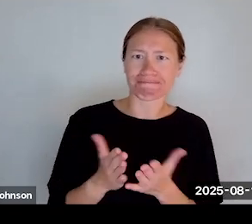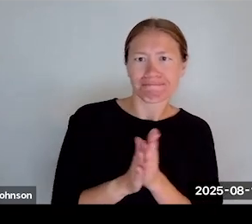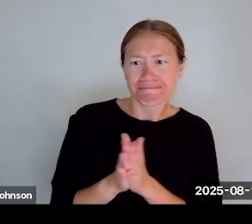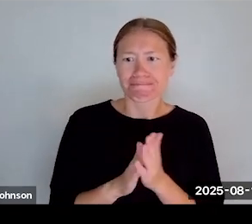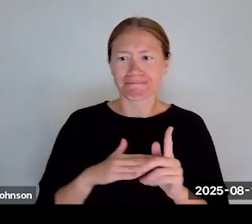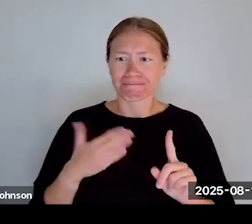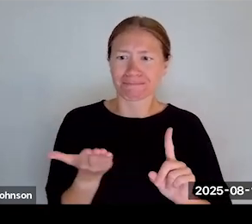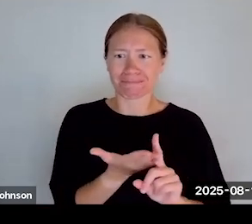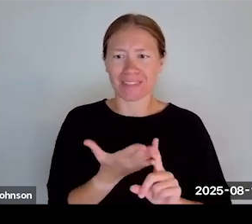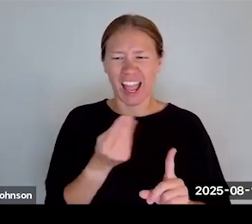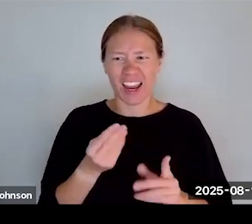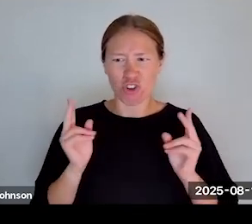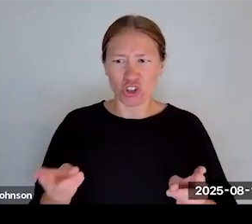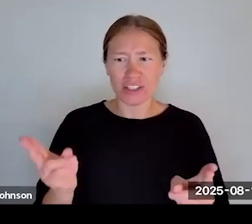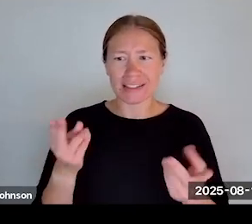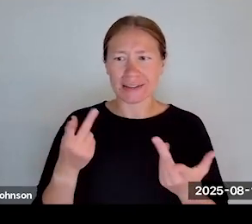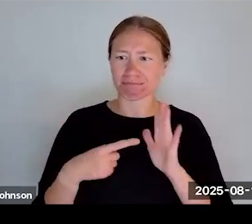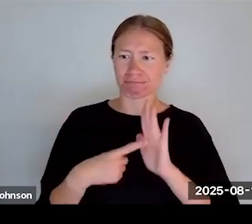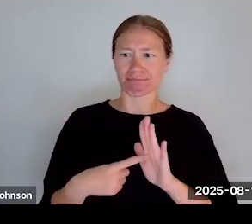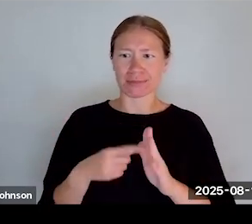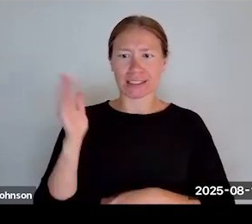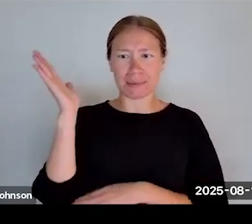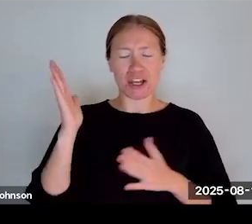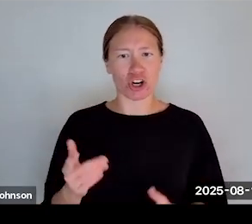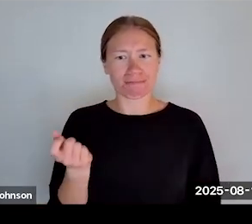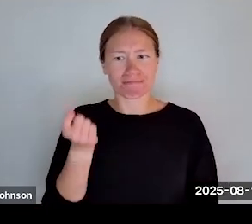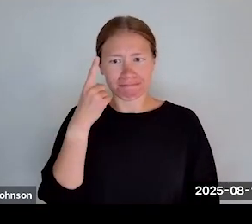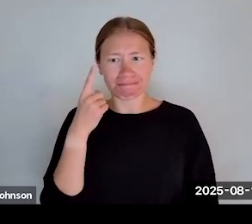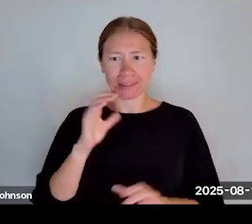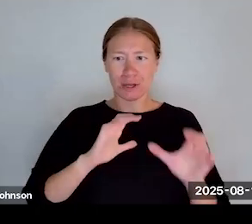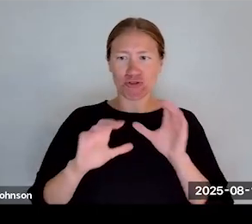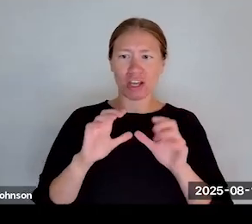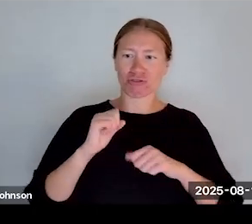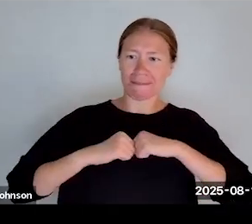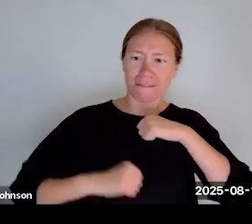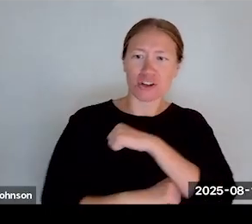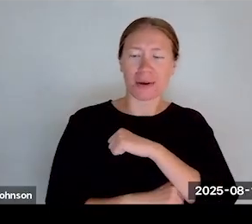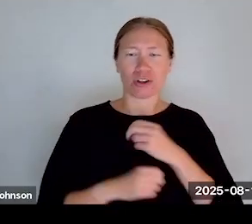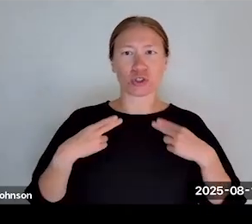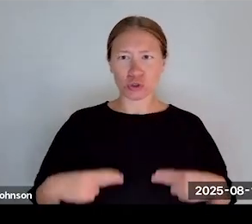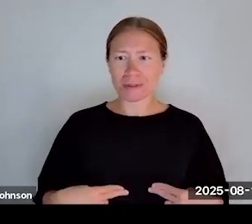as fundamental to human dignity and interaction. This assertion may evoke feelings of empowerment